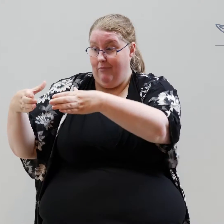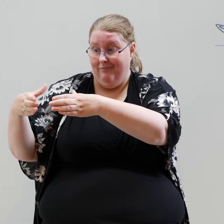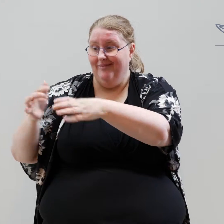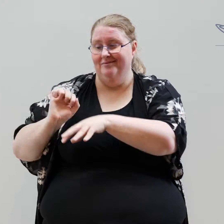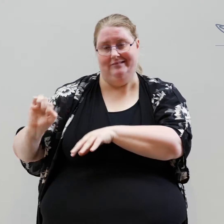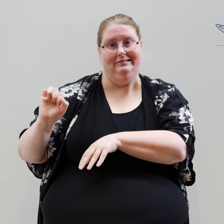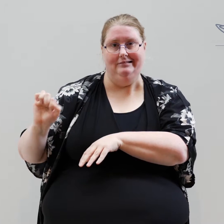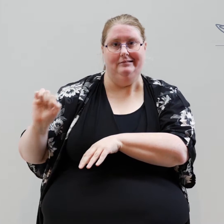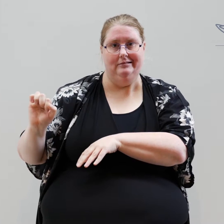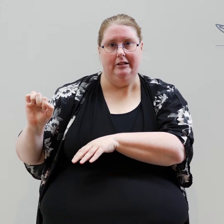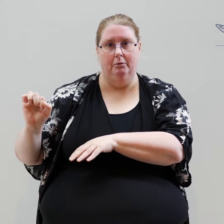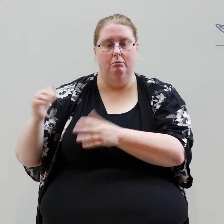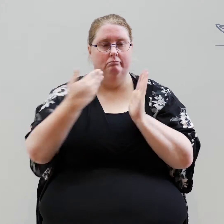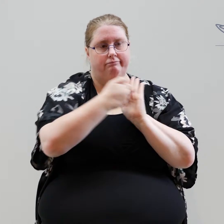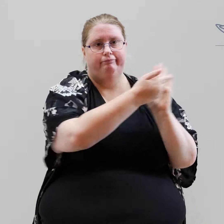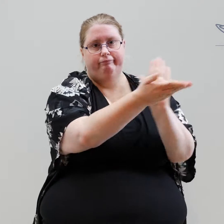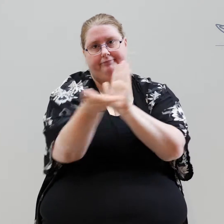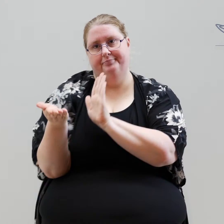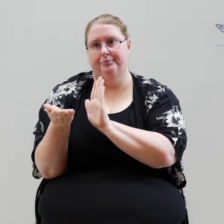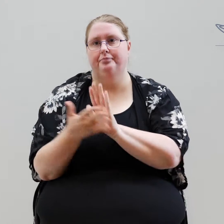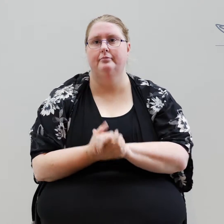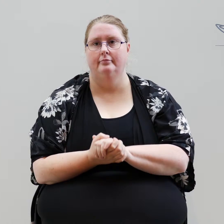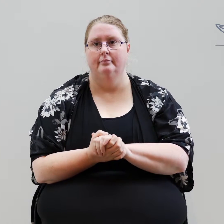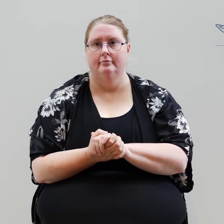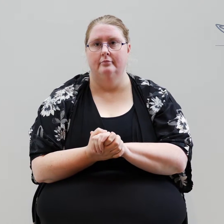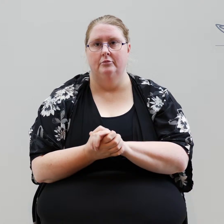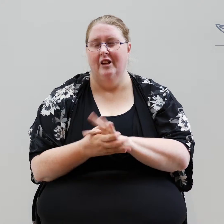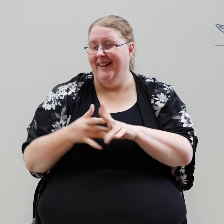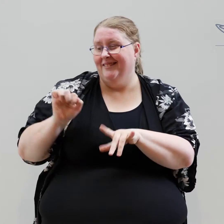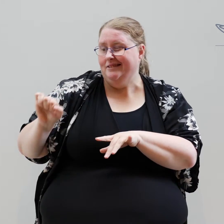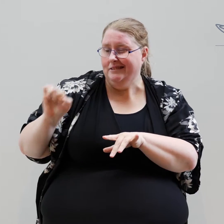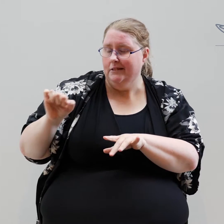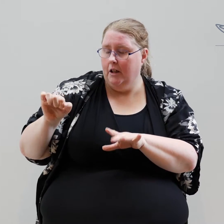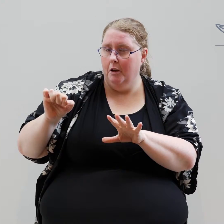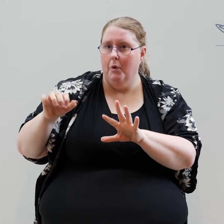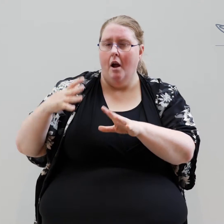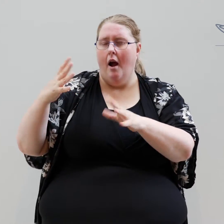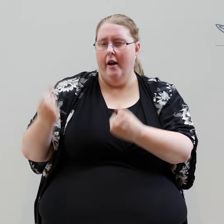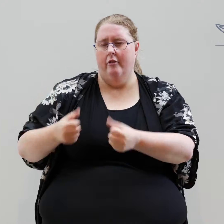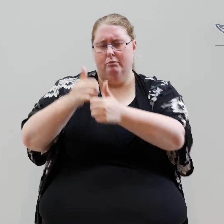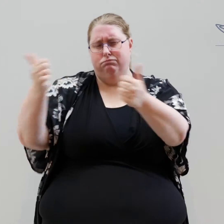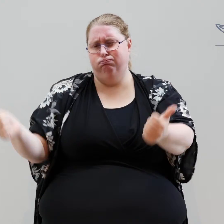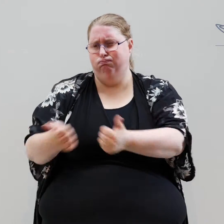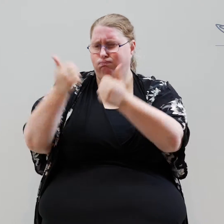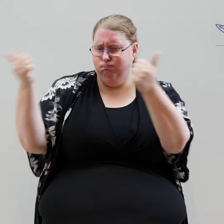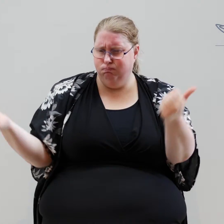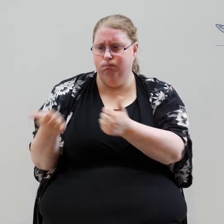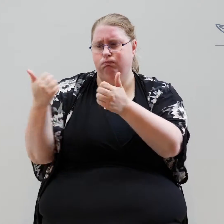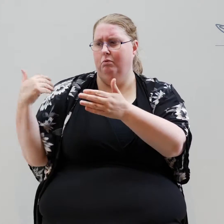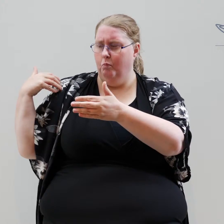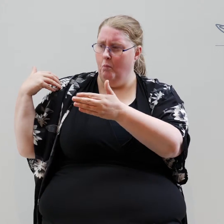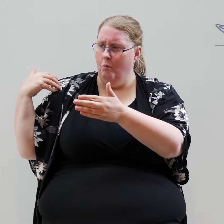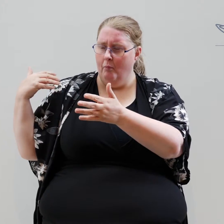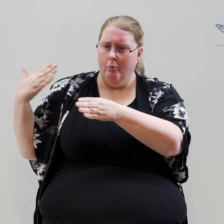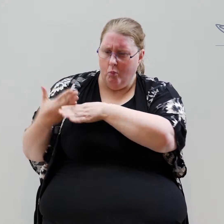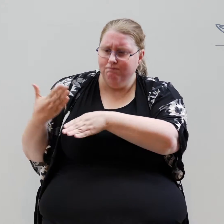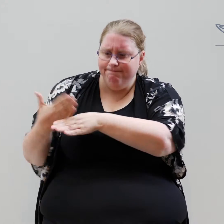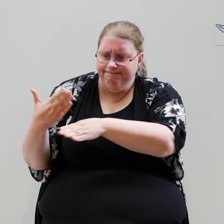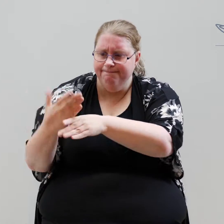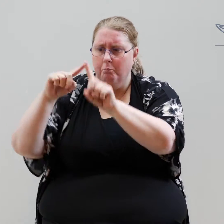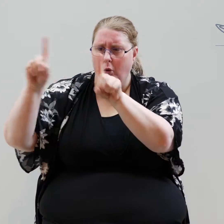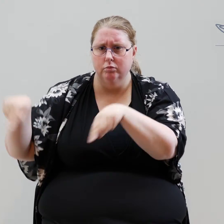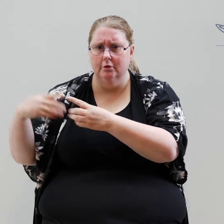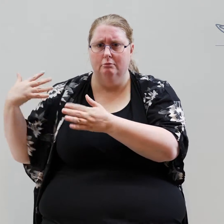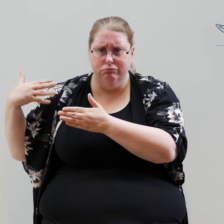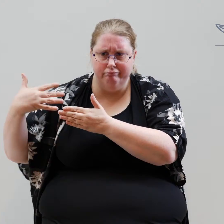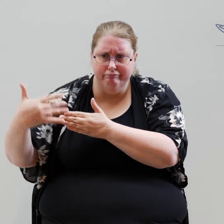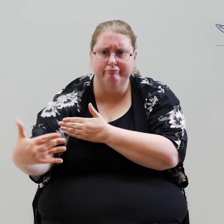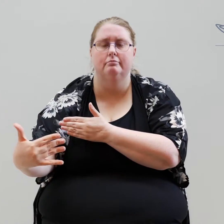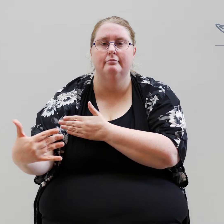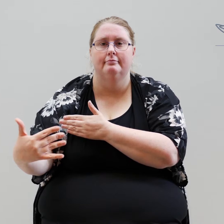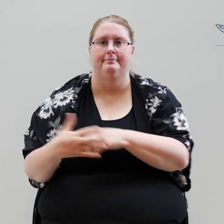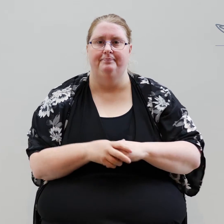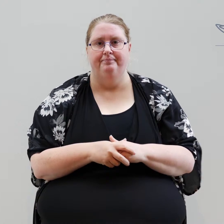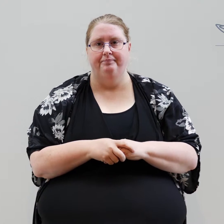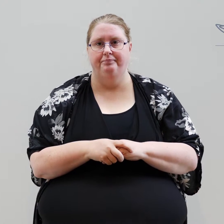implicit in the Collective's substantial body of graphic work